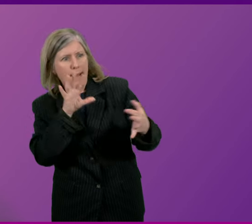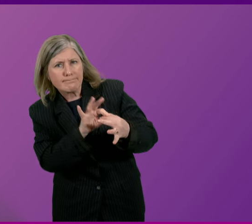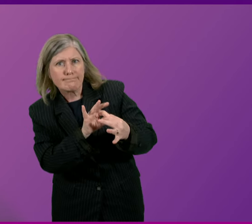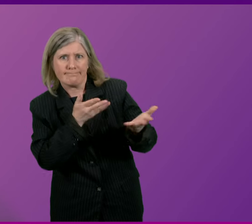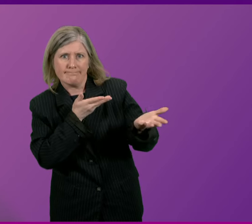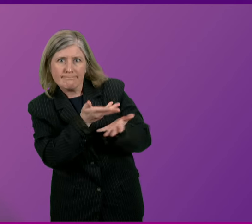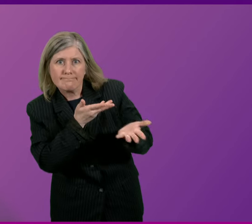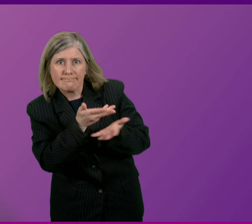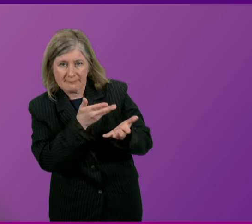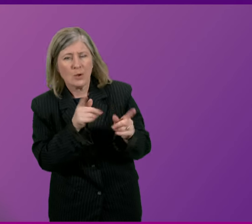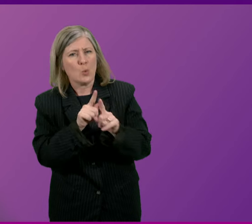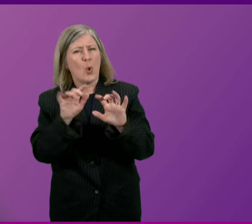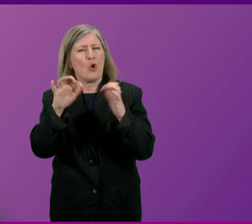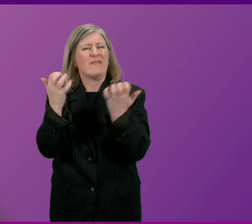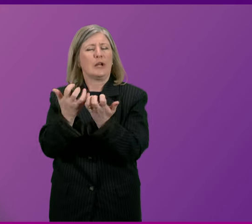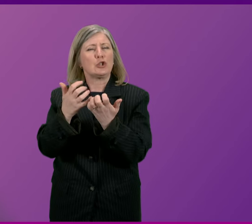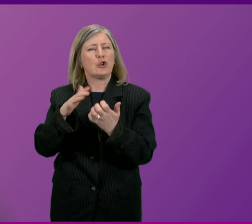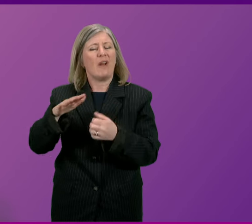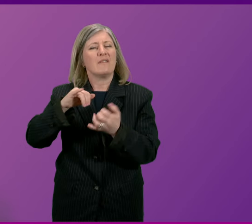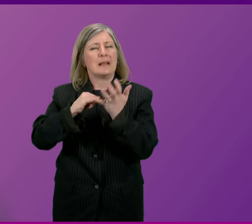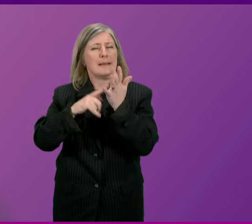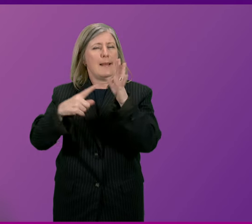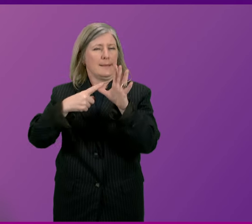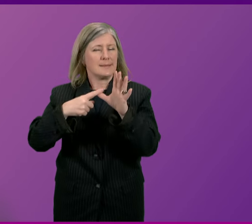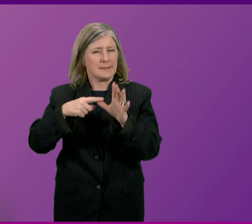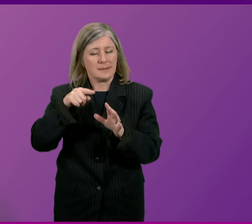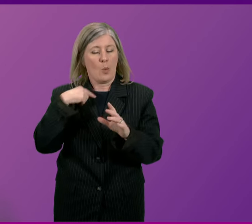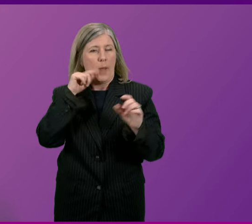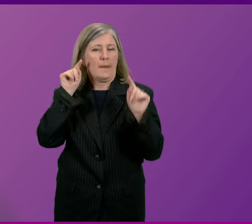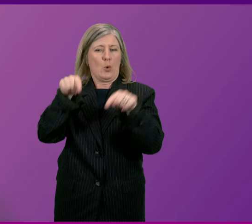with the Convention of Scottish Local Authorities when I meet it on Friday.